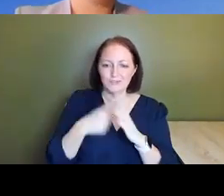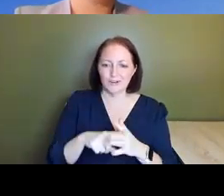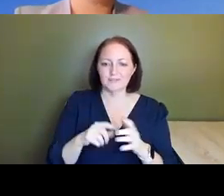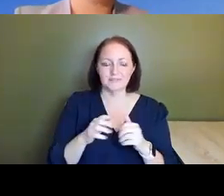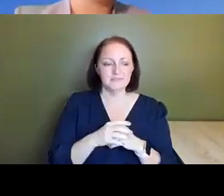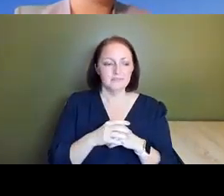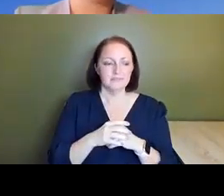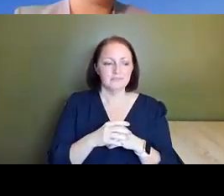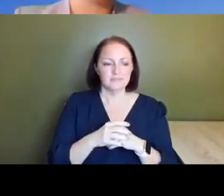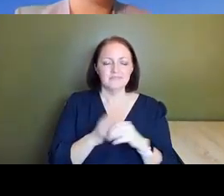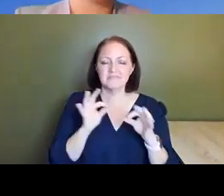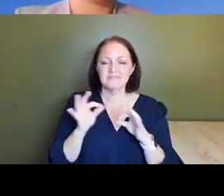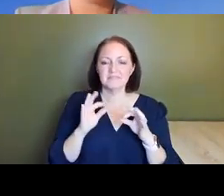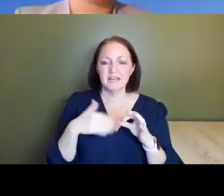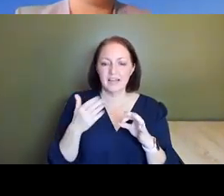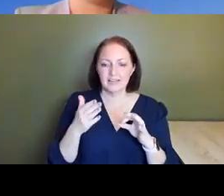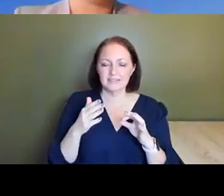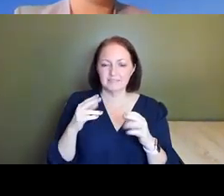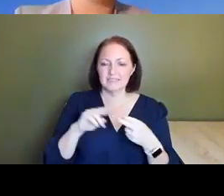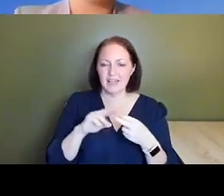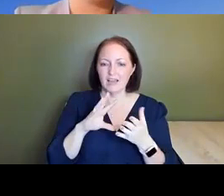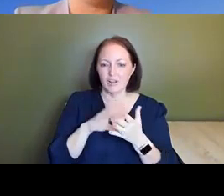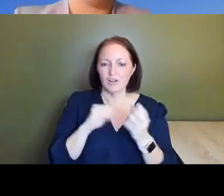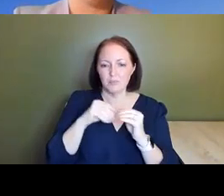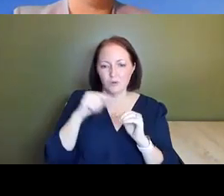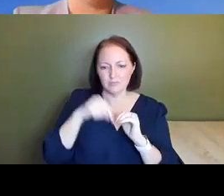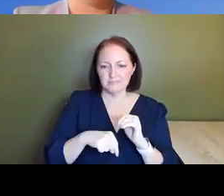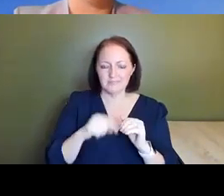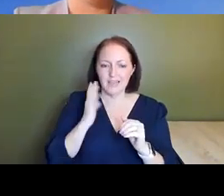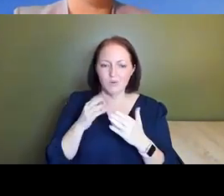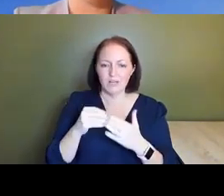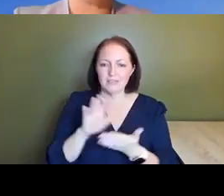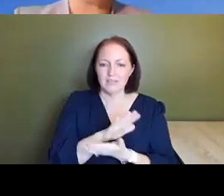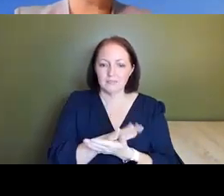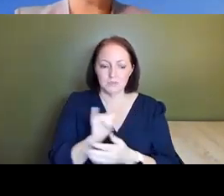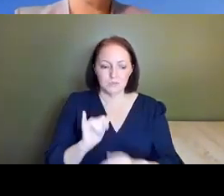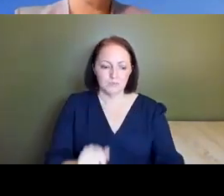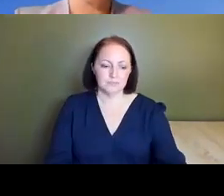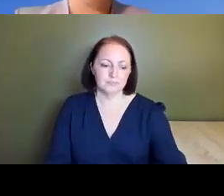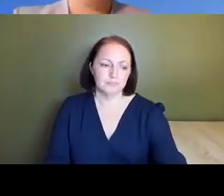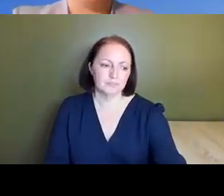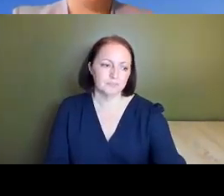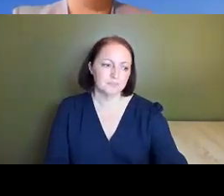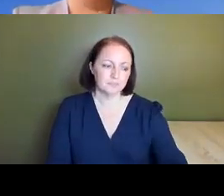couple of these and the next slide and you can learn more in our Guidance Document. And